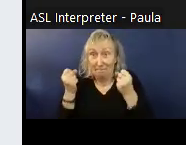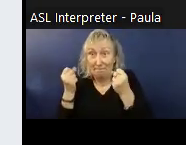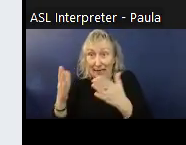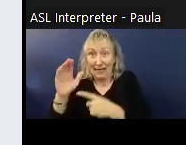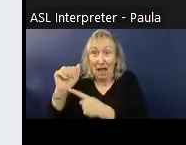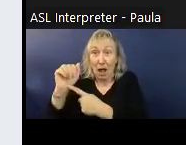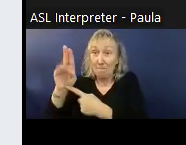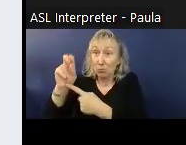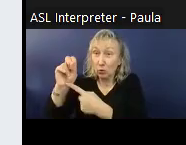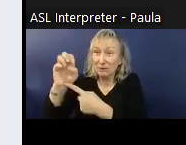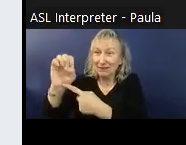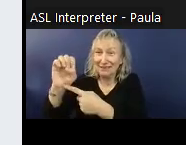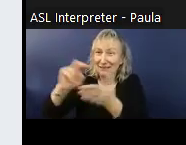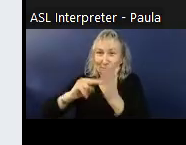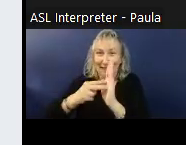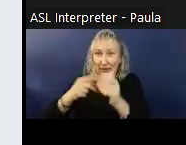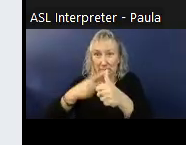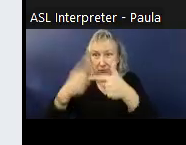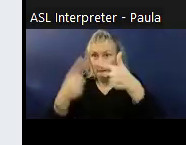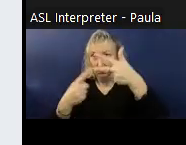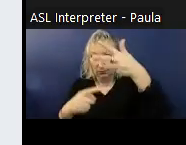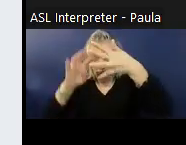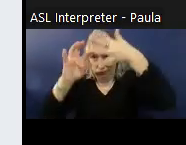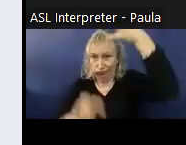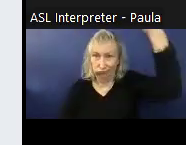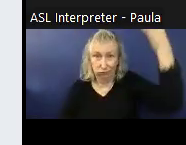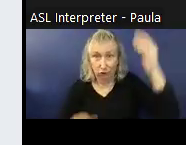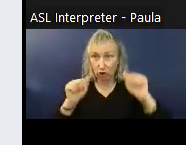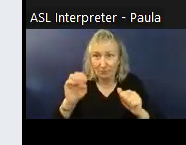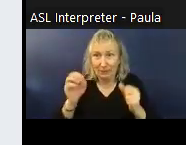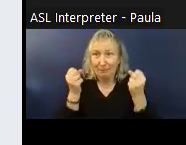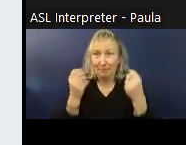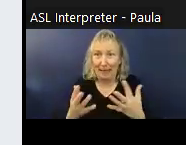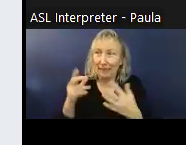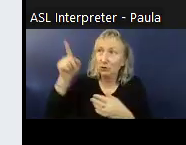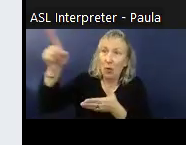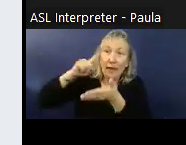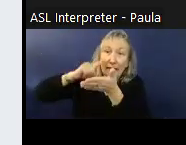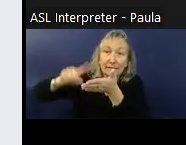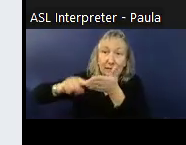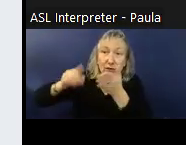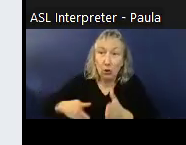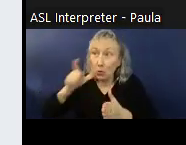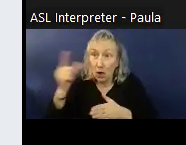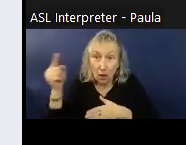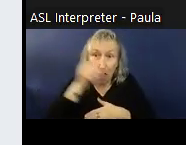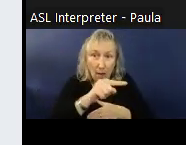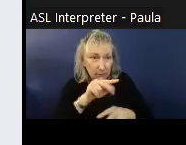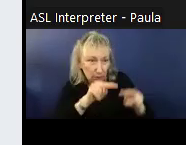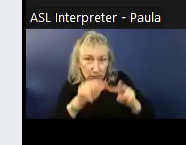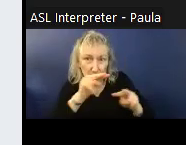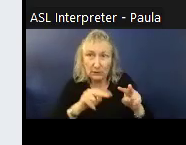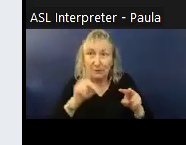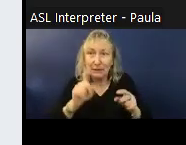investigator to use those really good critical thinking skills and identify the